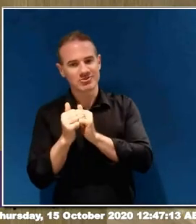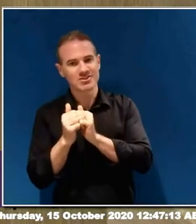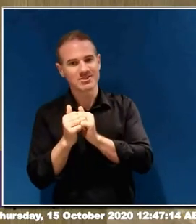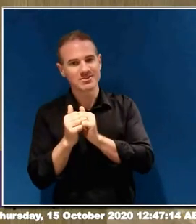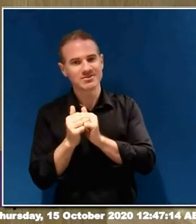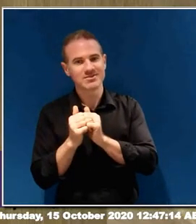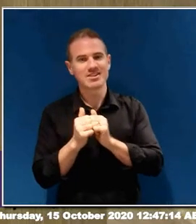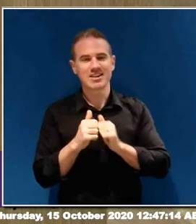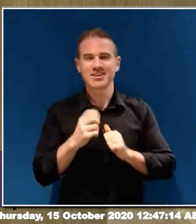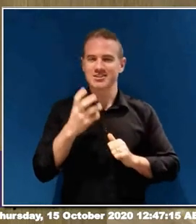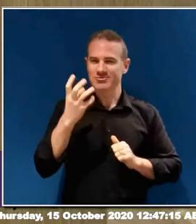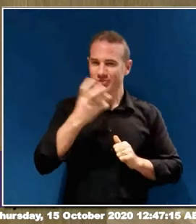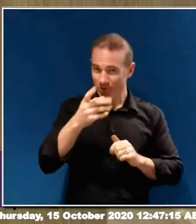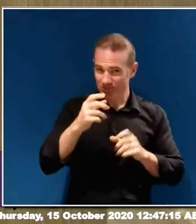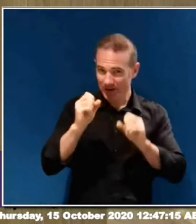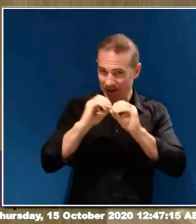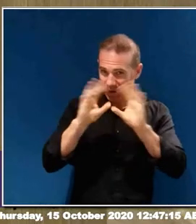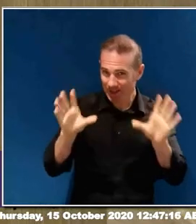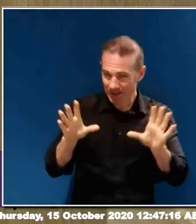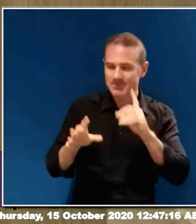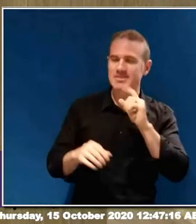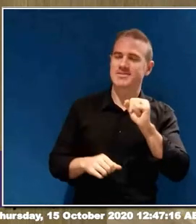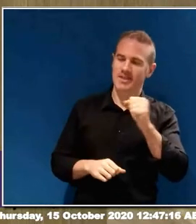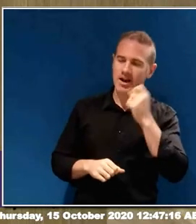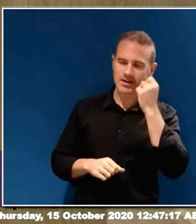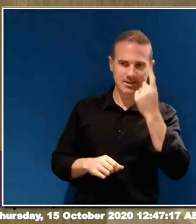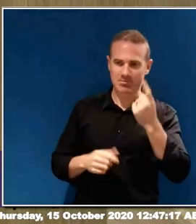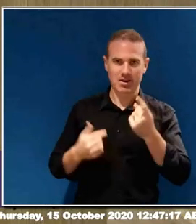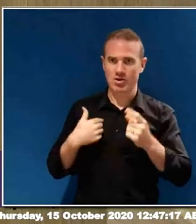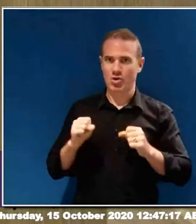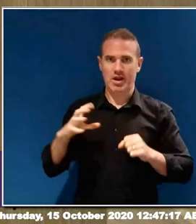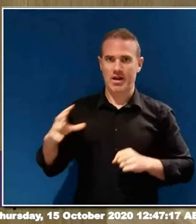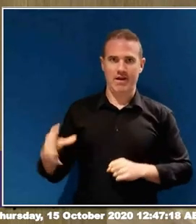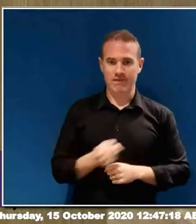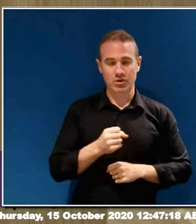But you say you do and I'm not doubting that.